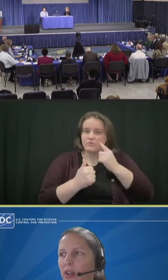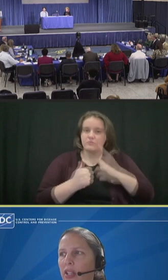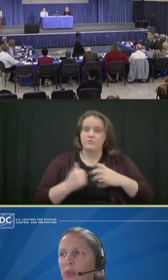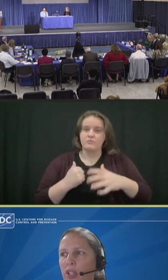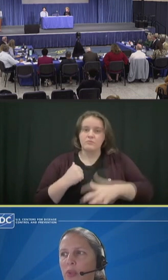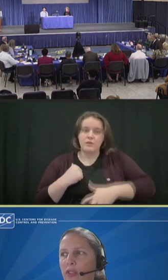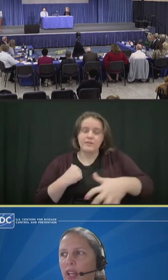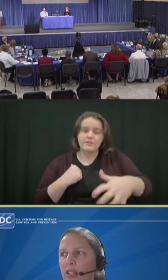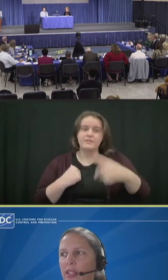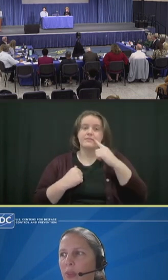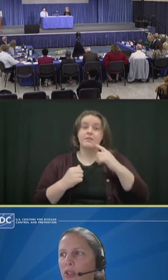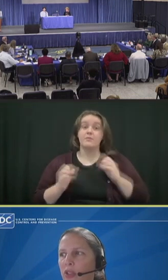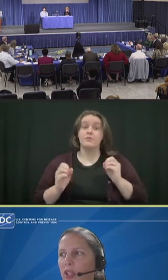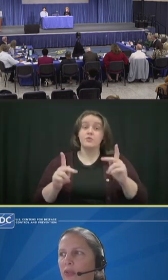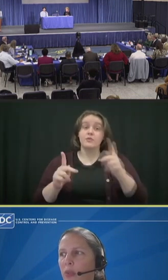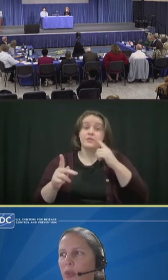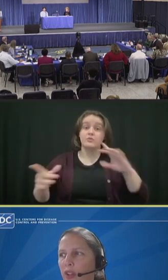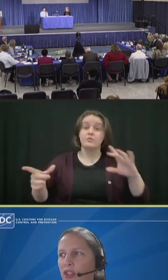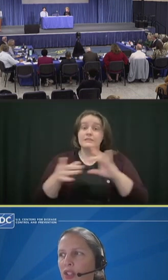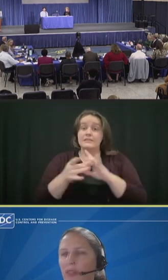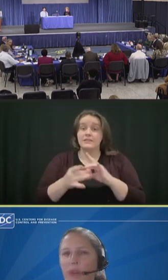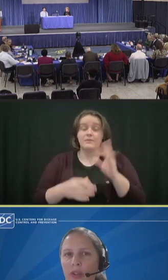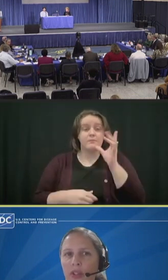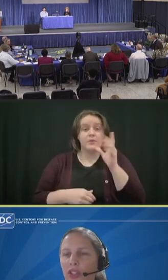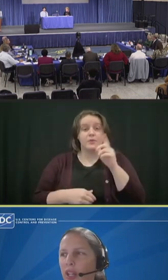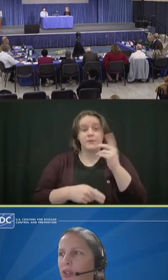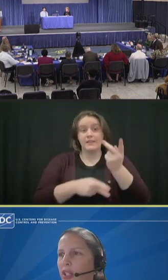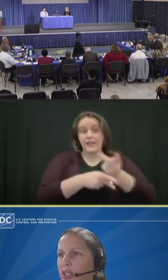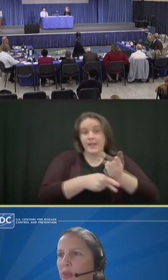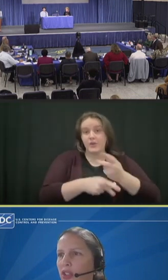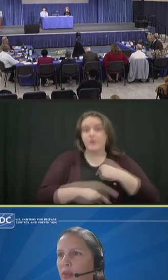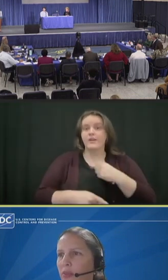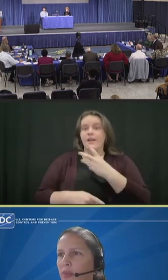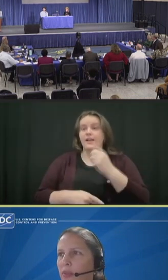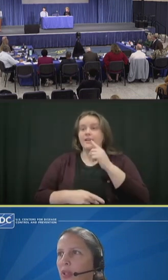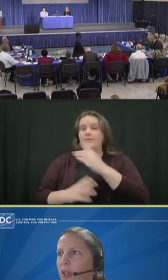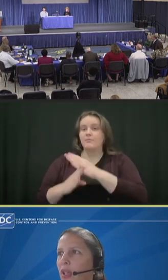as well as provides the opportunity for prevention of mother-to-child transmission.